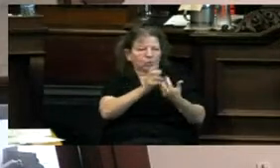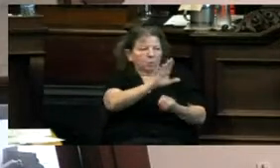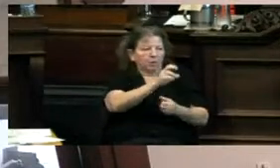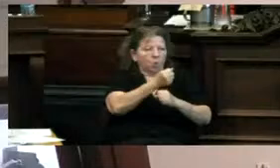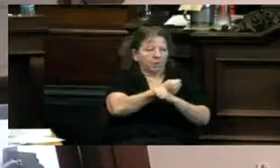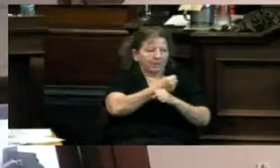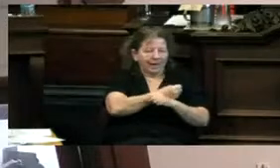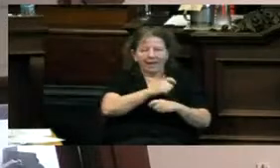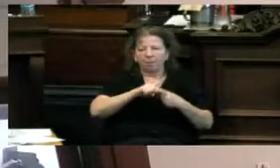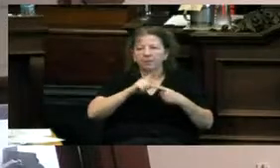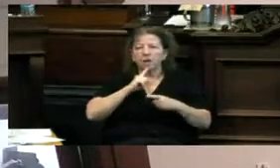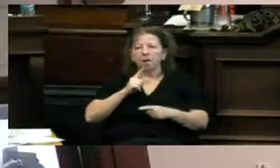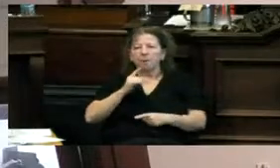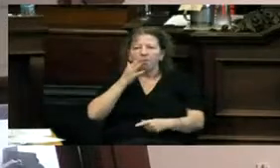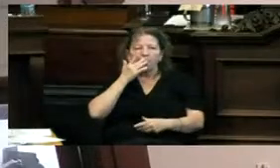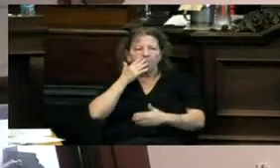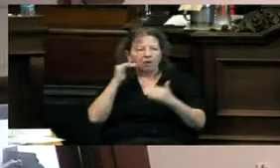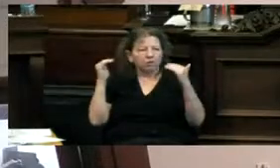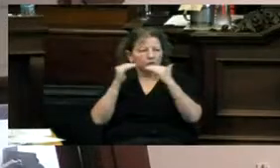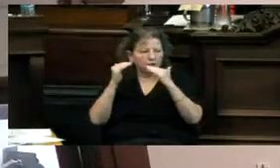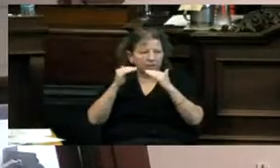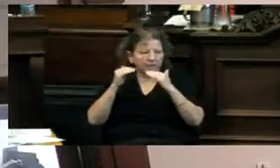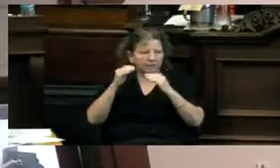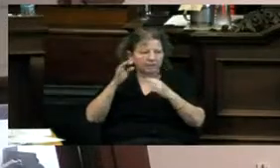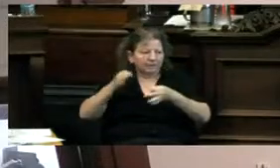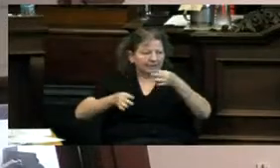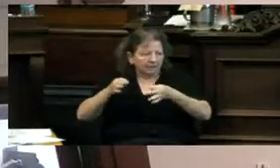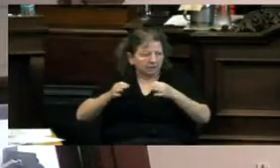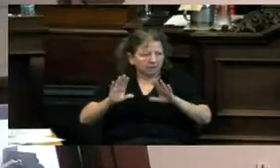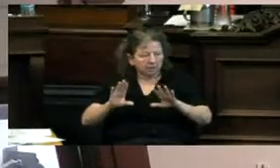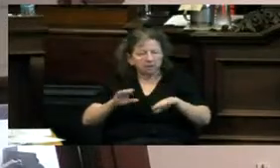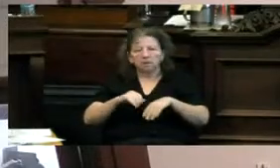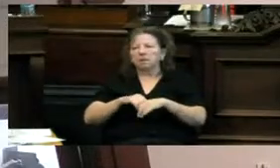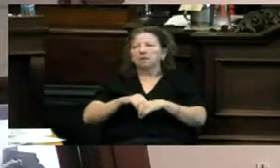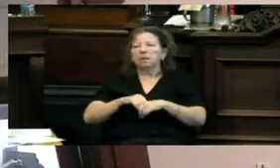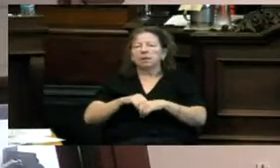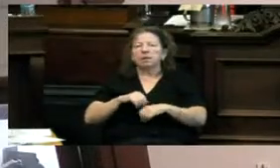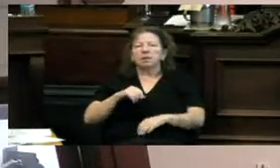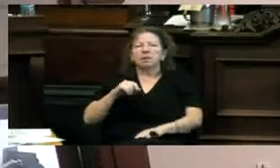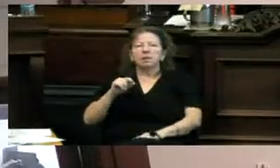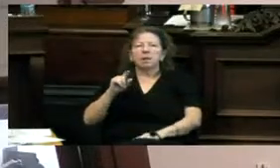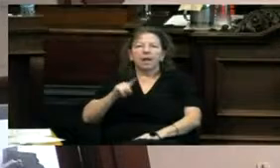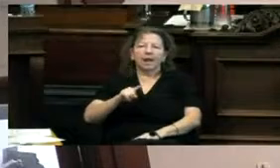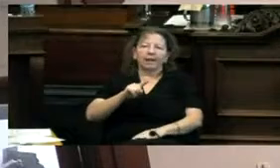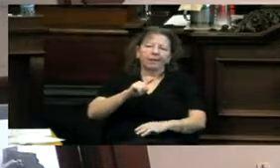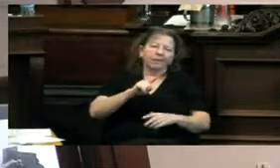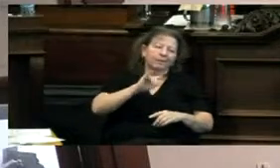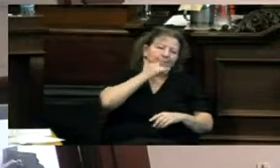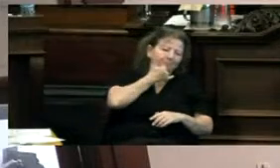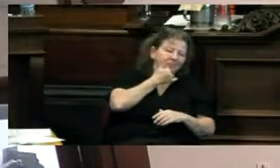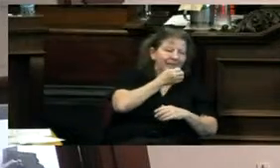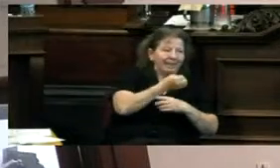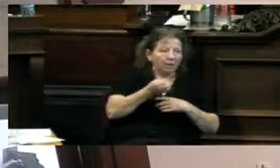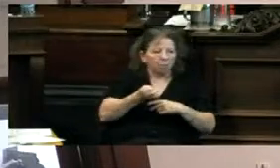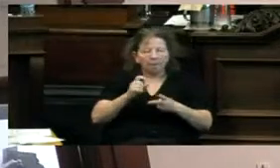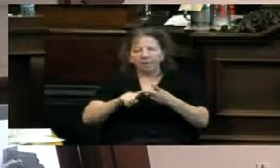reasons alone and just in alignment with the data and the